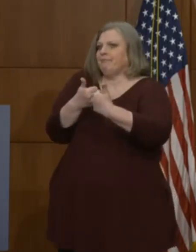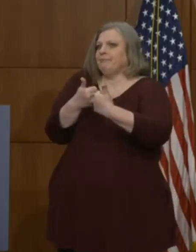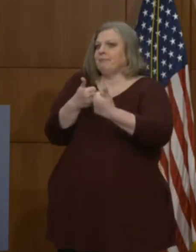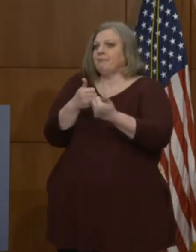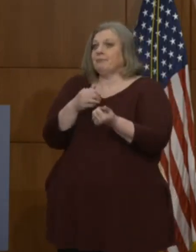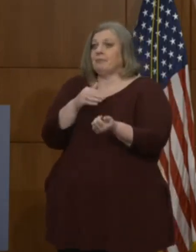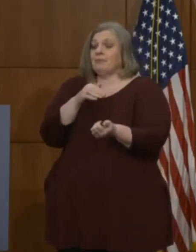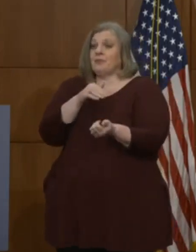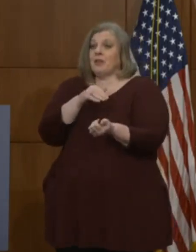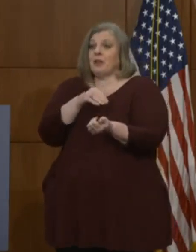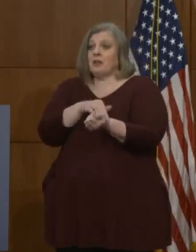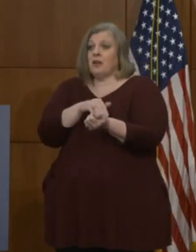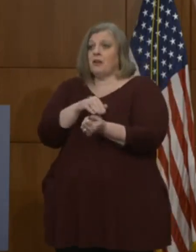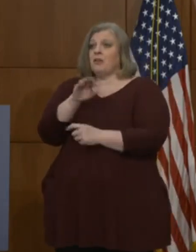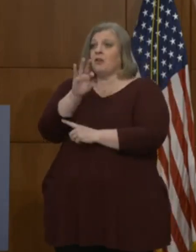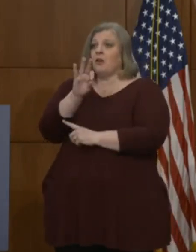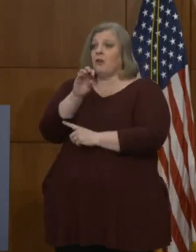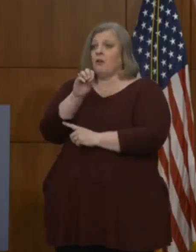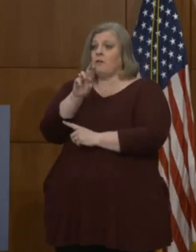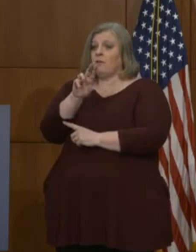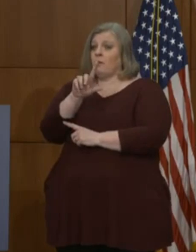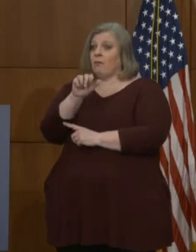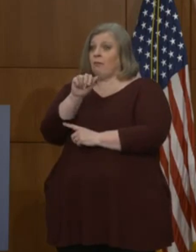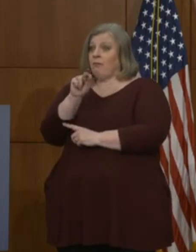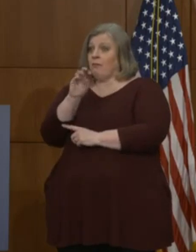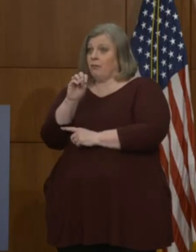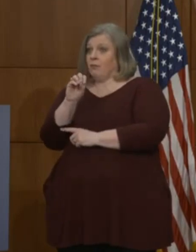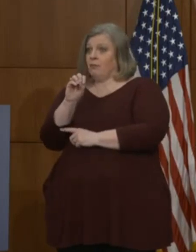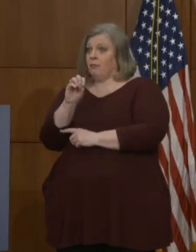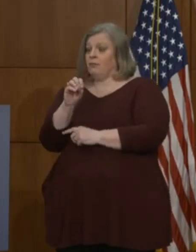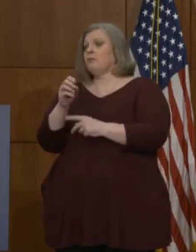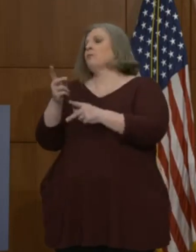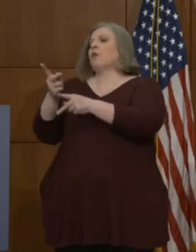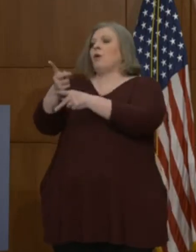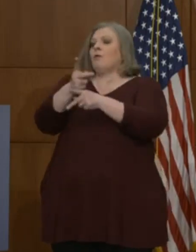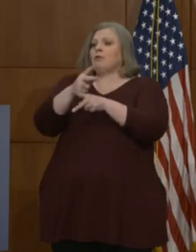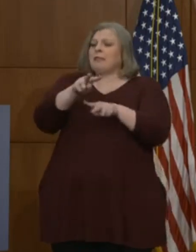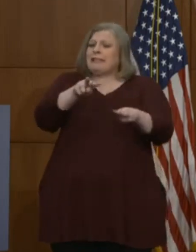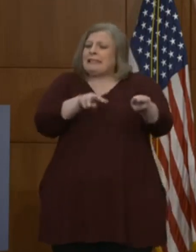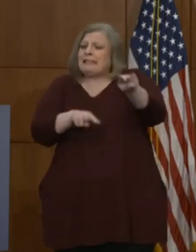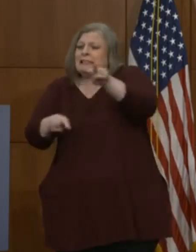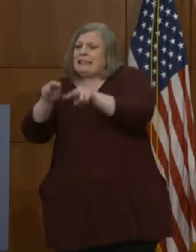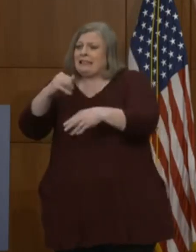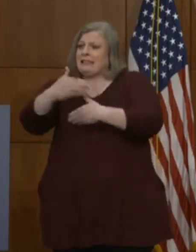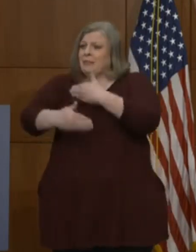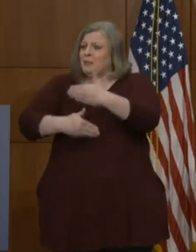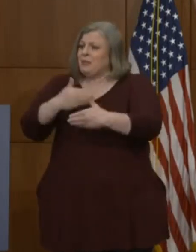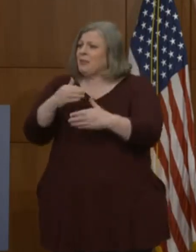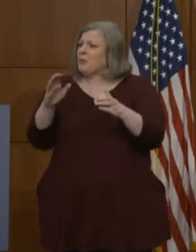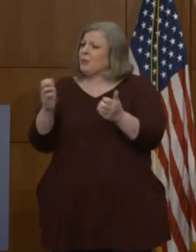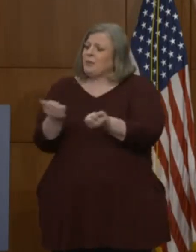SOME ACROSS. LAB. AS AS NINE DAY AND THEN IN A ITSELF OF DAY AND THEN IN A ITSELF OF PRESENTS A TERM CHALLENGE WITH PRESENTS A TERM CHALLENGE WITH THE DOCTOR FOR LINE OF. IS THE DOCTOR FOR LINE OF. IS OVERSEEING THAT AND WE’RE DOING OVERSEEING THAT AND WE’RE DOING A THAT CAN TO SUPPORT OUR